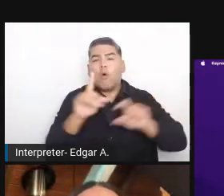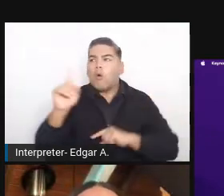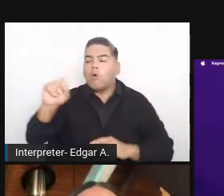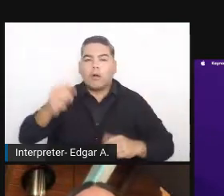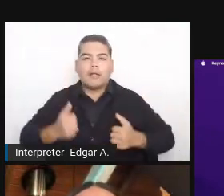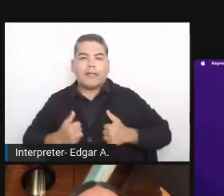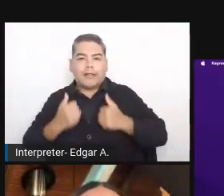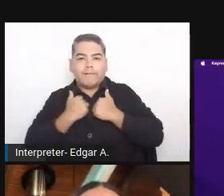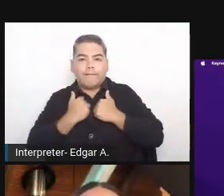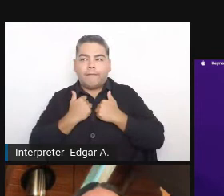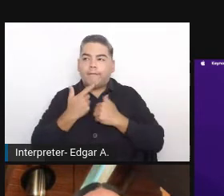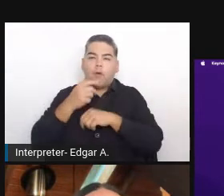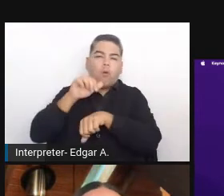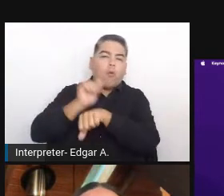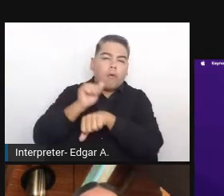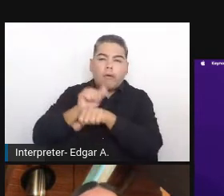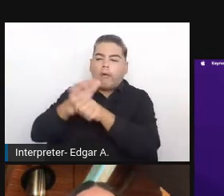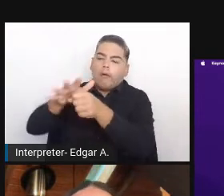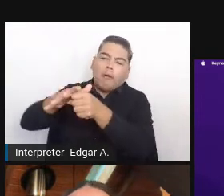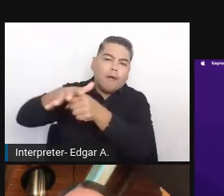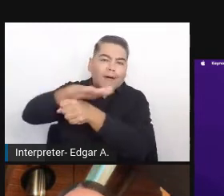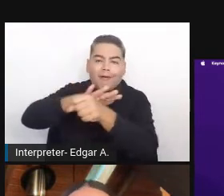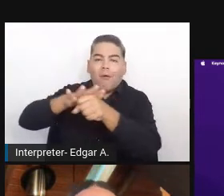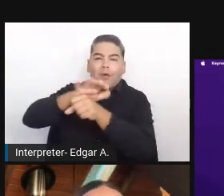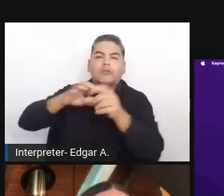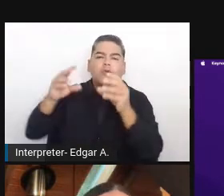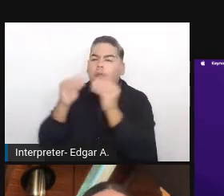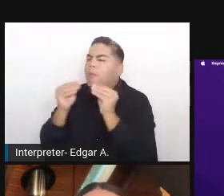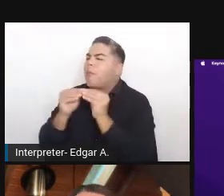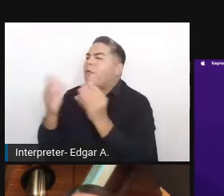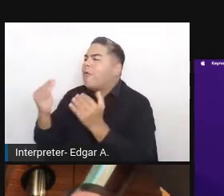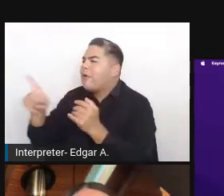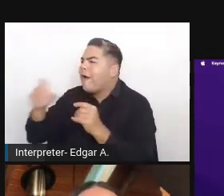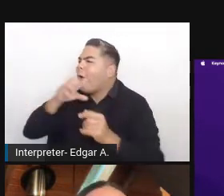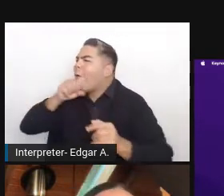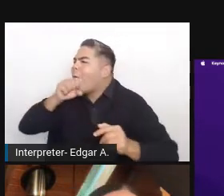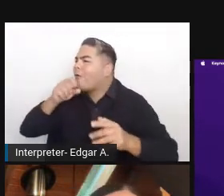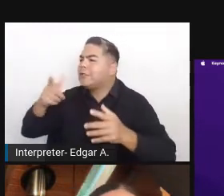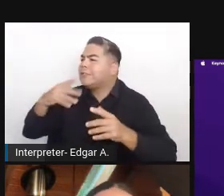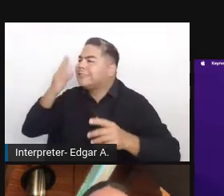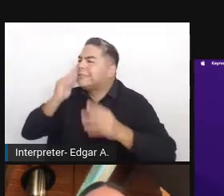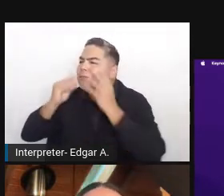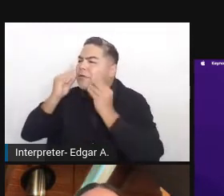We often want to know as much as we can about our users' age, experience level, how they found us.